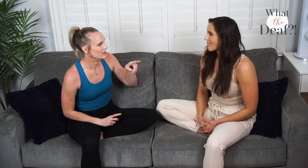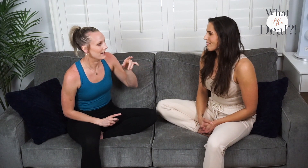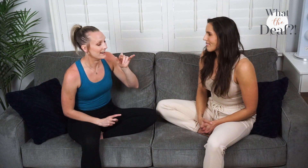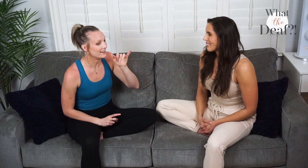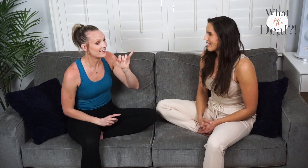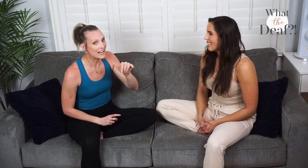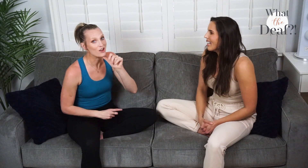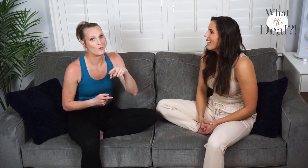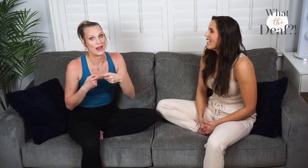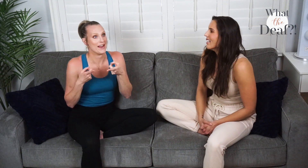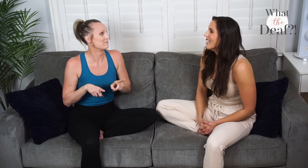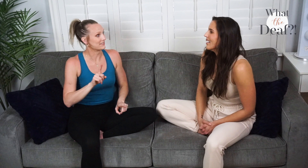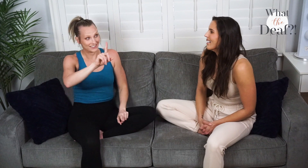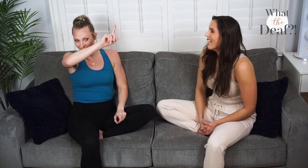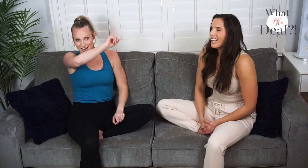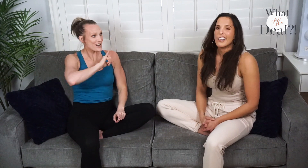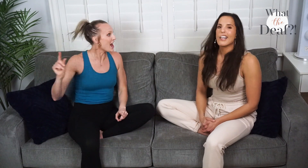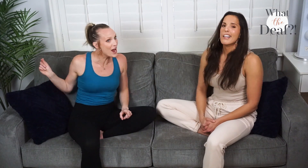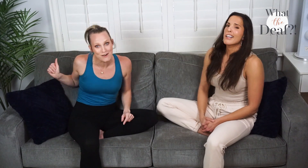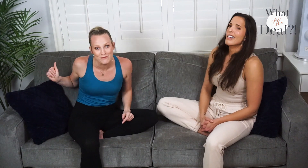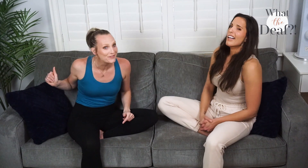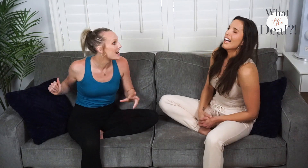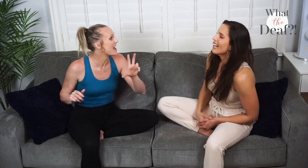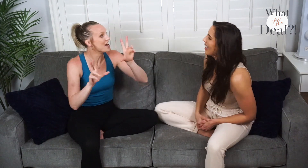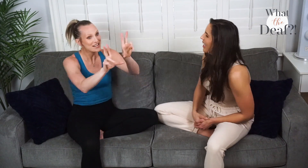That’s not gonna happen, nope! [Both laugh]